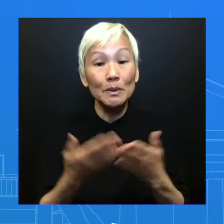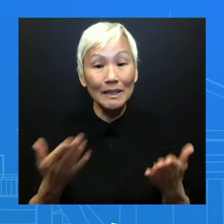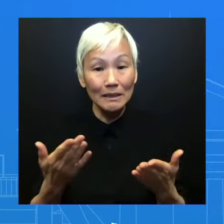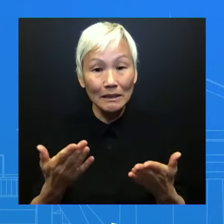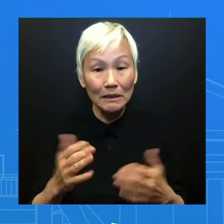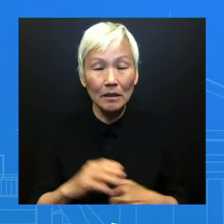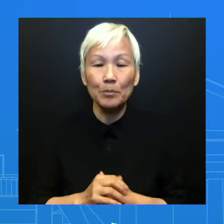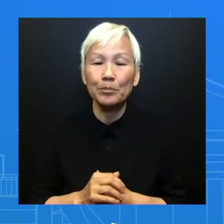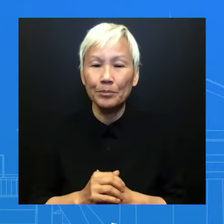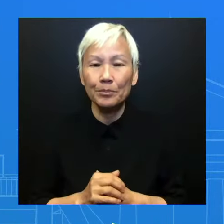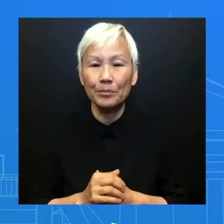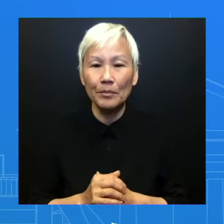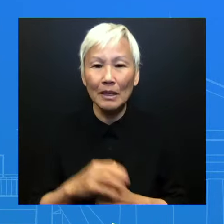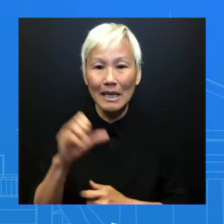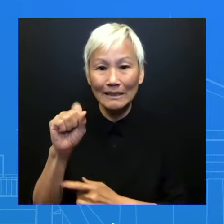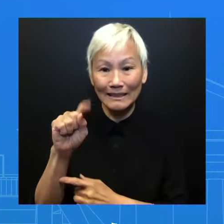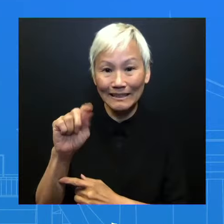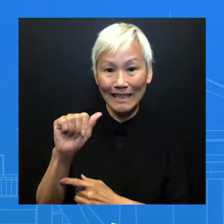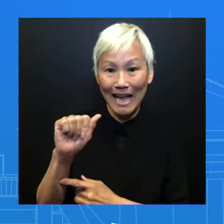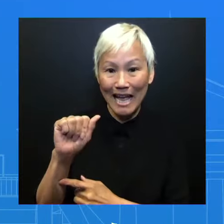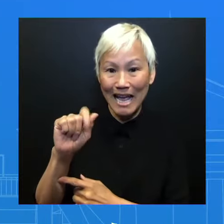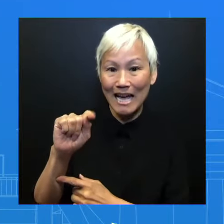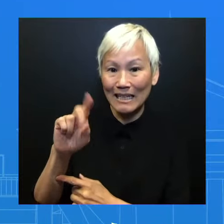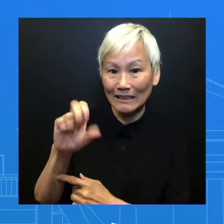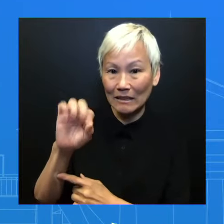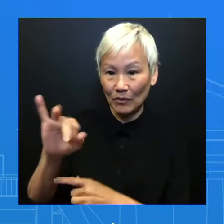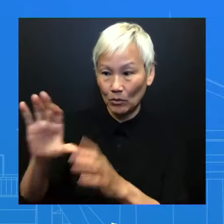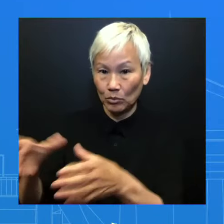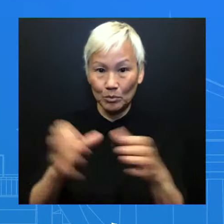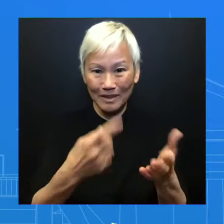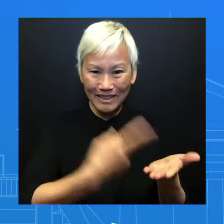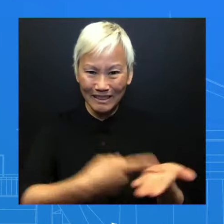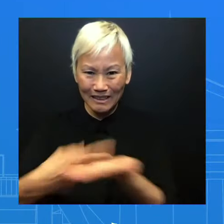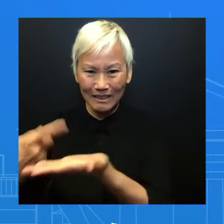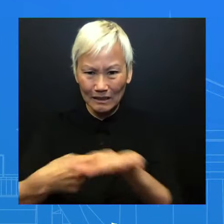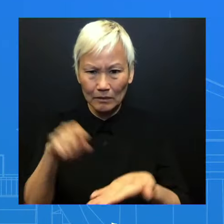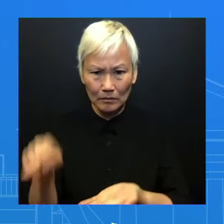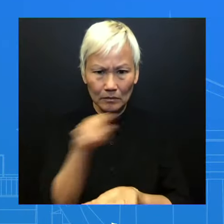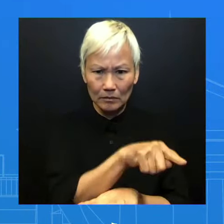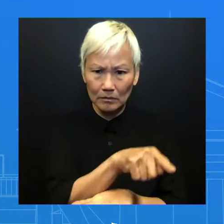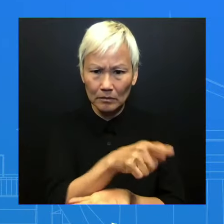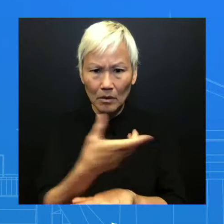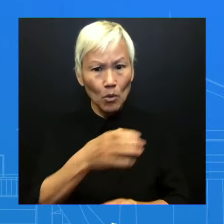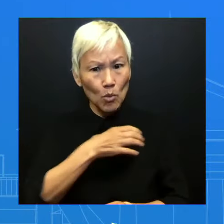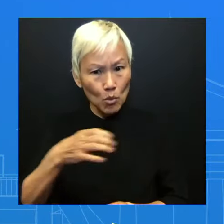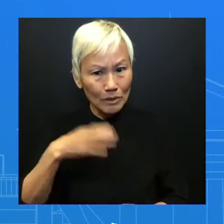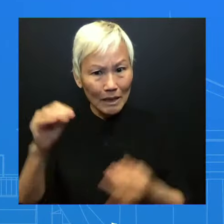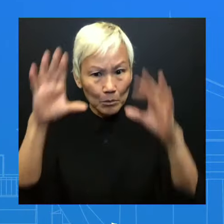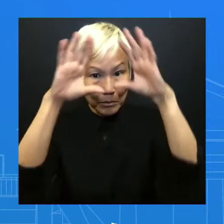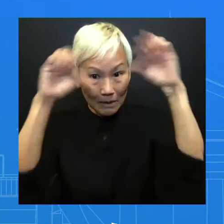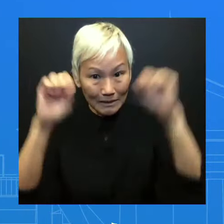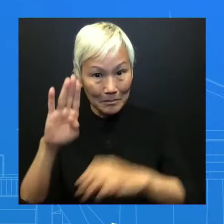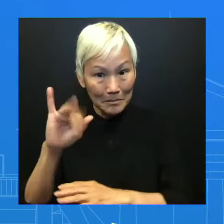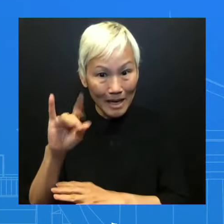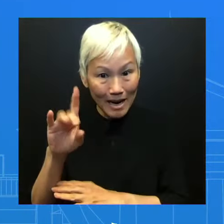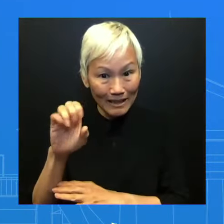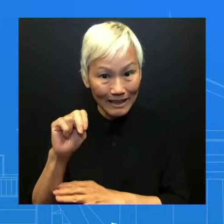should Congress and President Biden both be in D.C. this weekend? Ms. Jean-Pierre: Look, and I got this question -- I can only speak for the President.